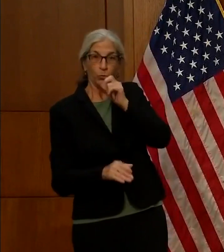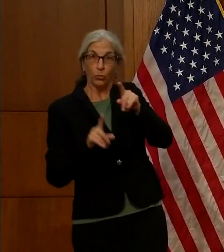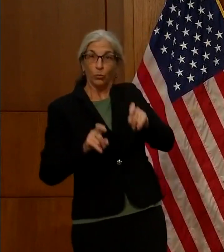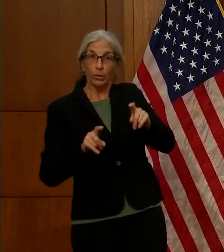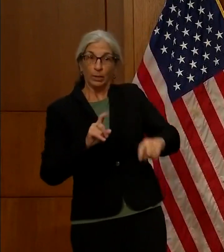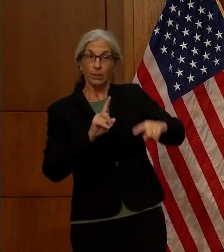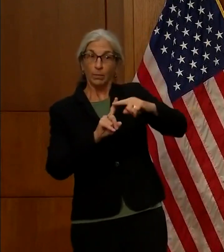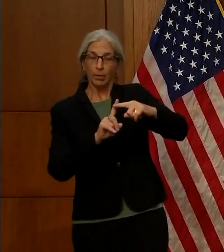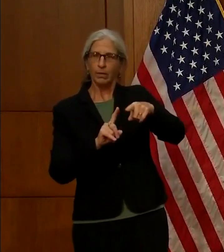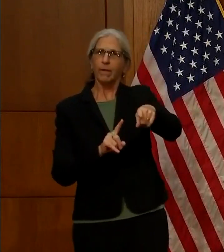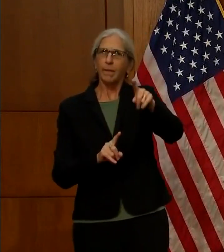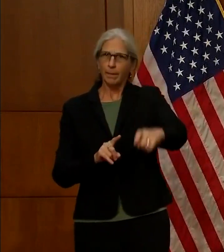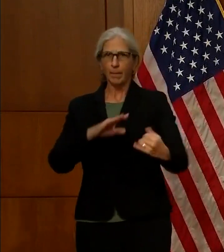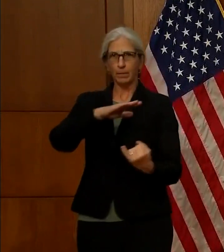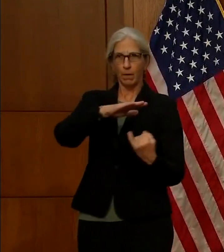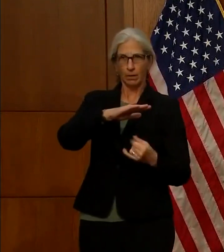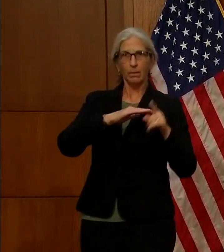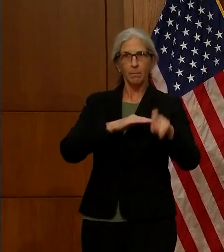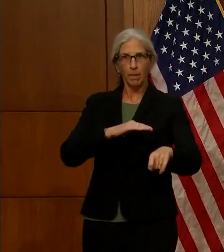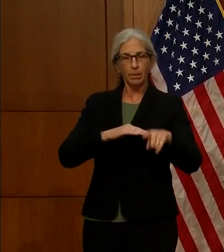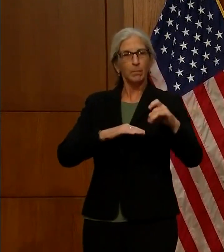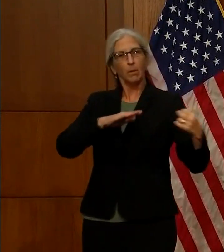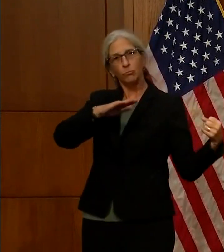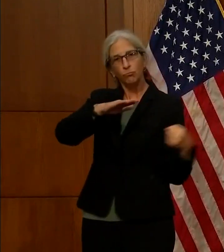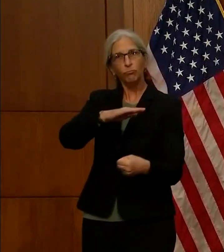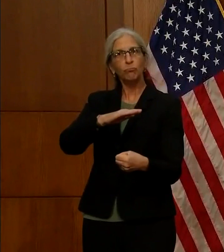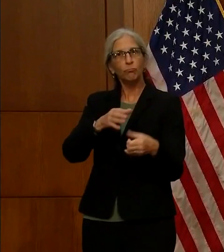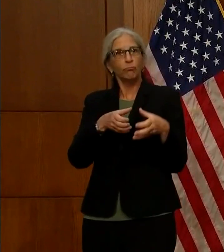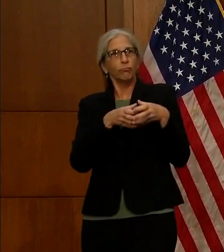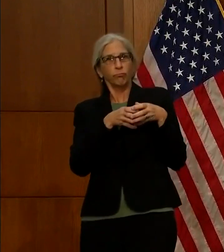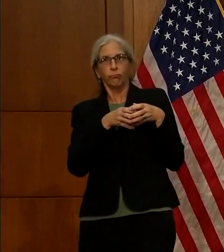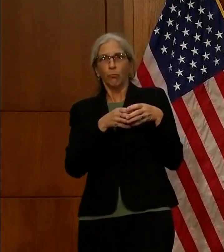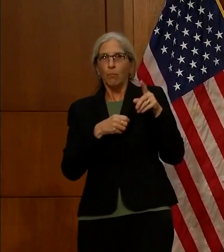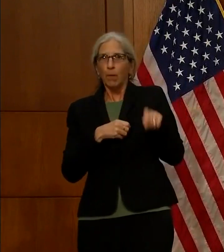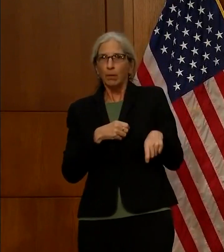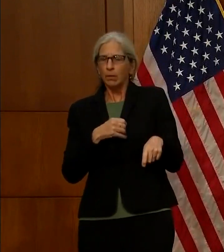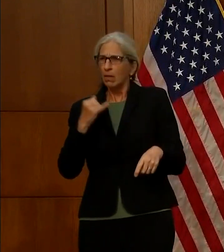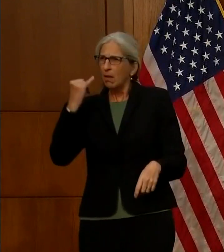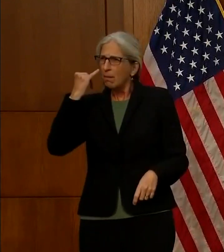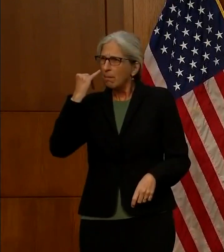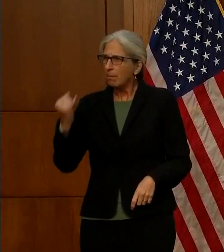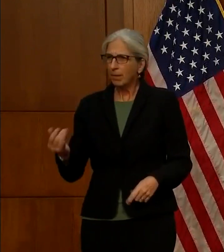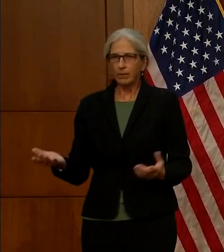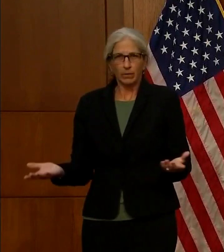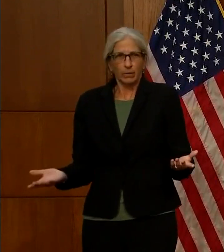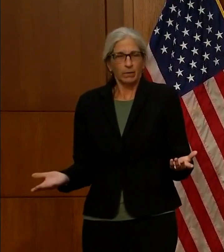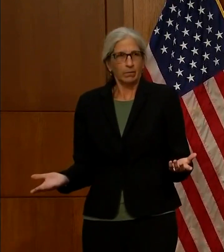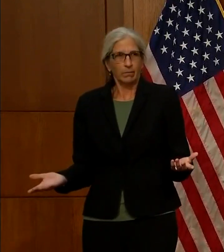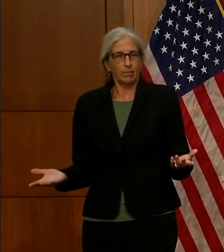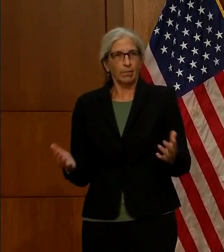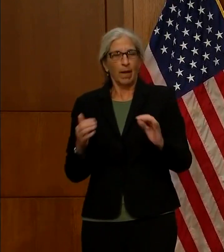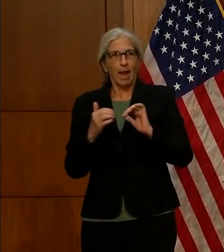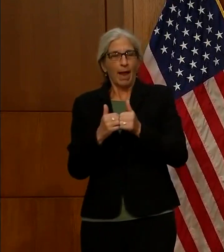HAS BEEN IN CONTACT WITH SOMEONE. IS GOES INTO ISOLATION